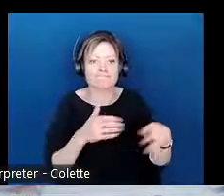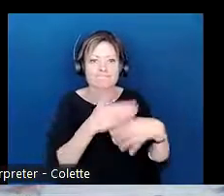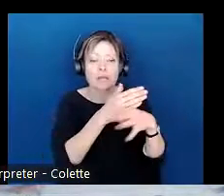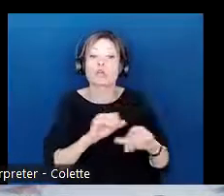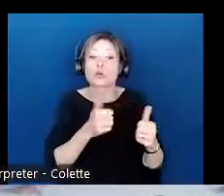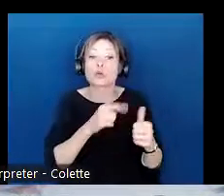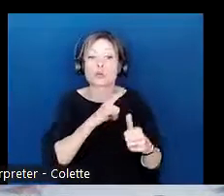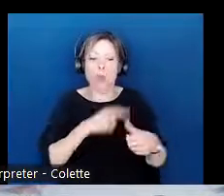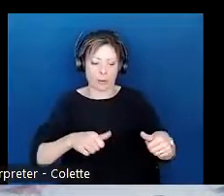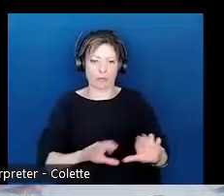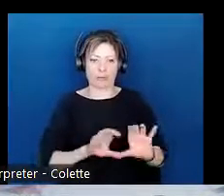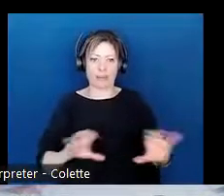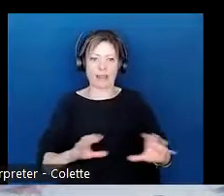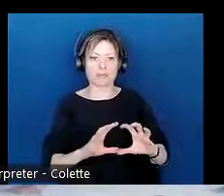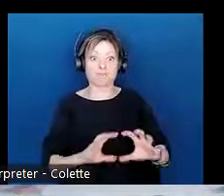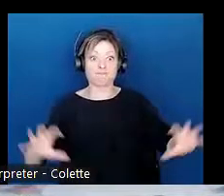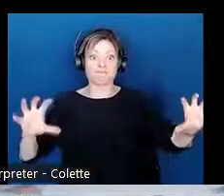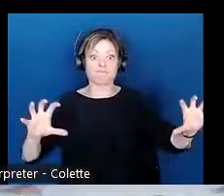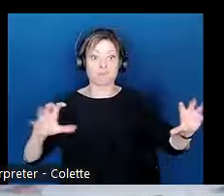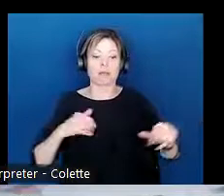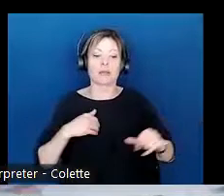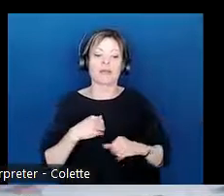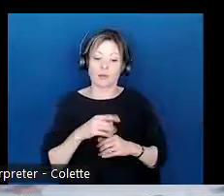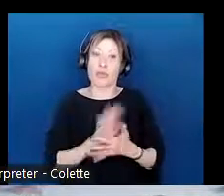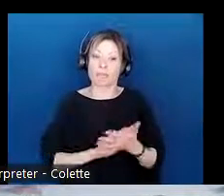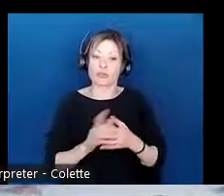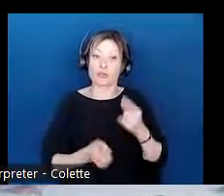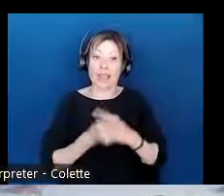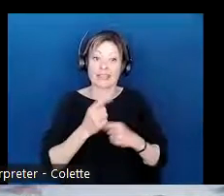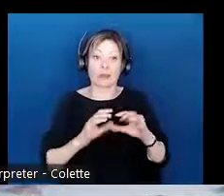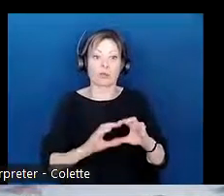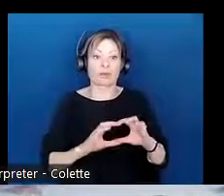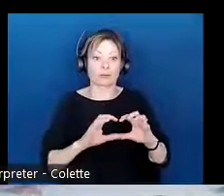um which makes it give that traditional Hedgerow shape rather than just a long line of gappy trees